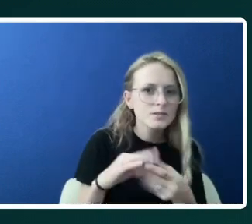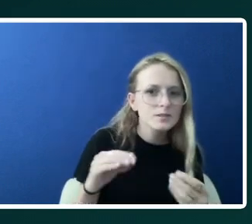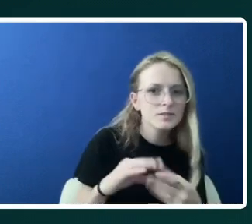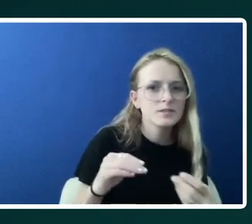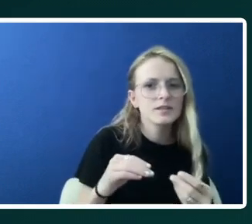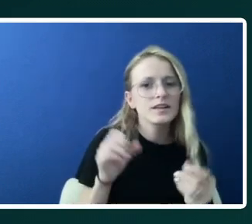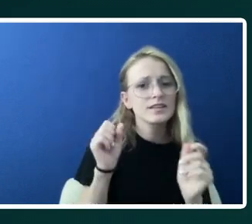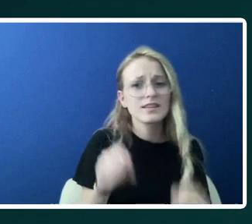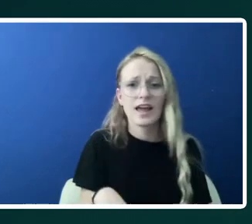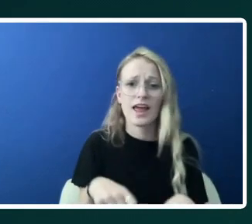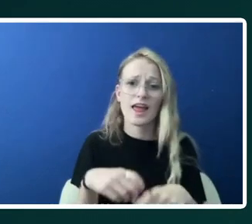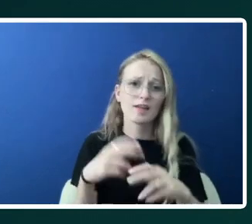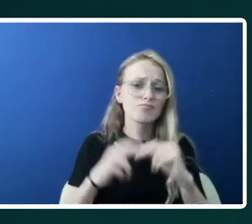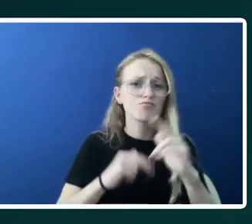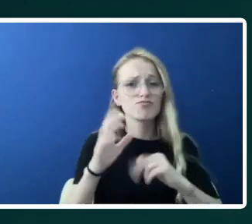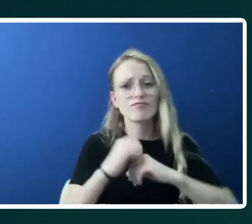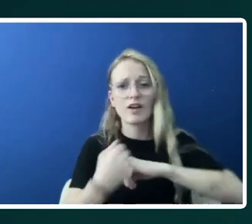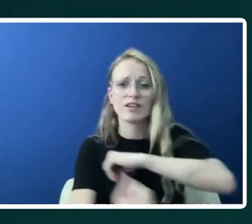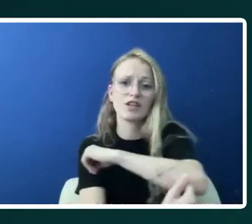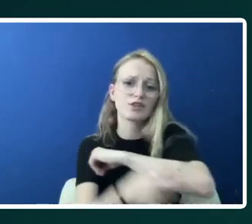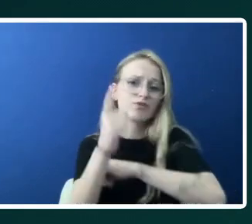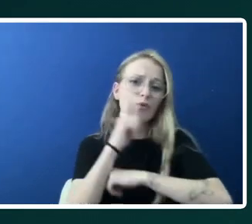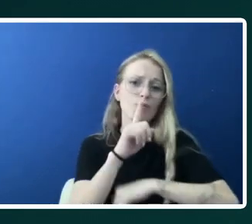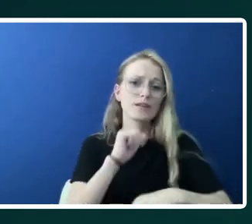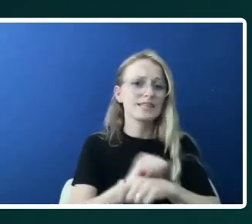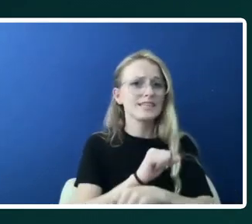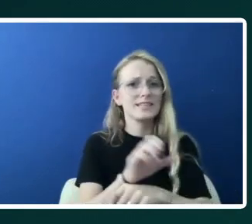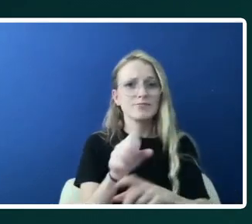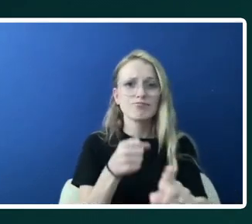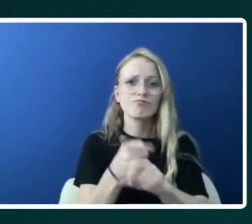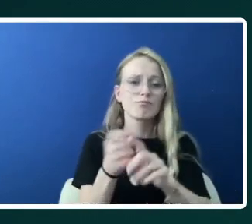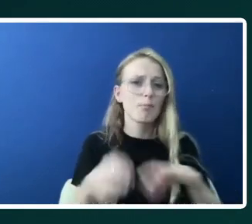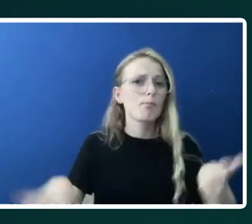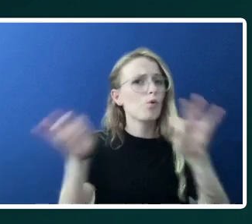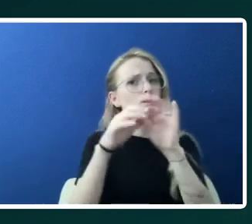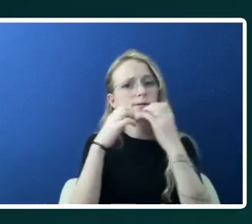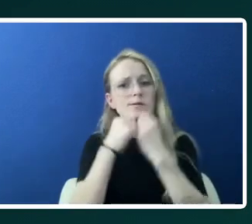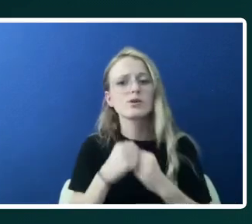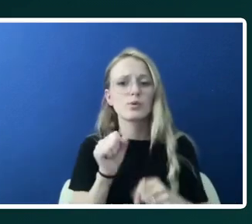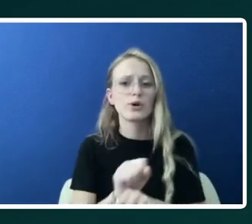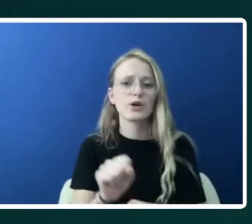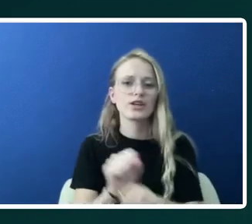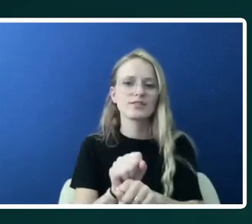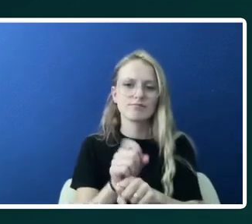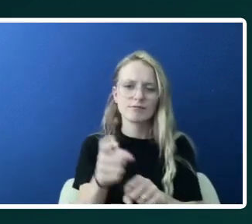was already happening in the chat, right? So, as mentioned before, we've collected what we